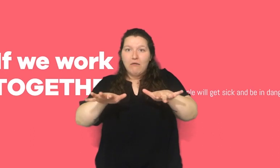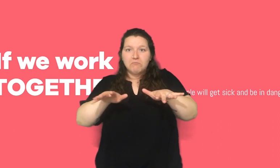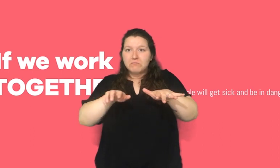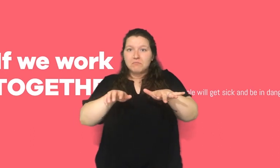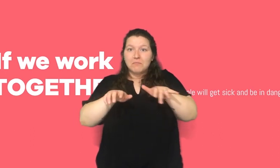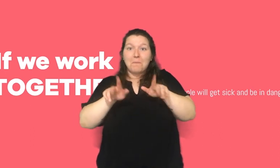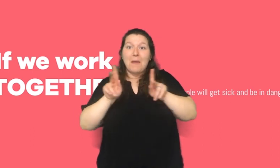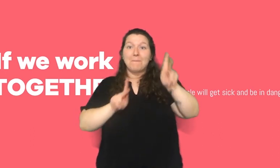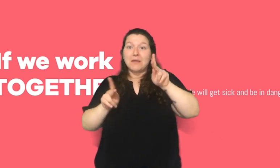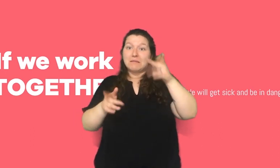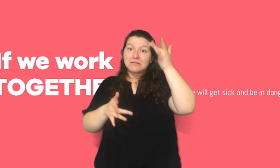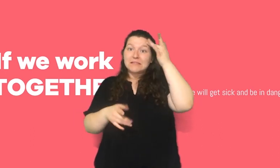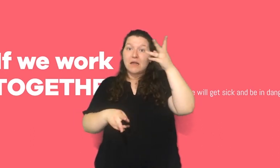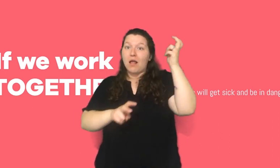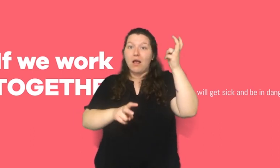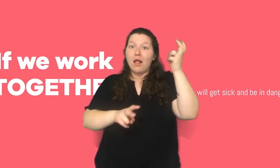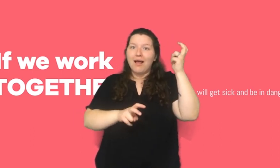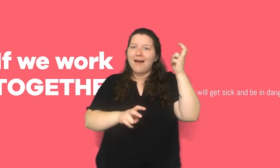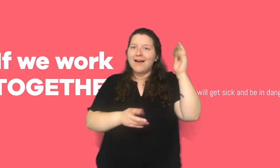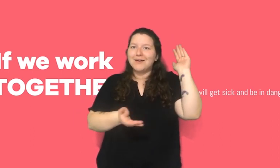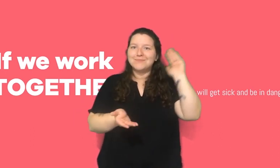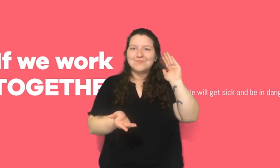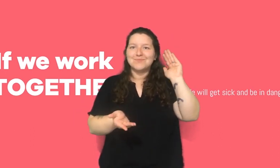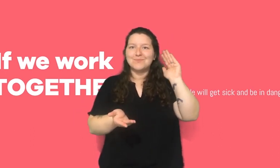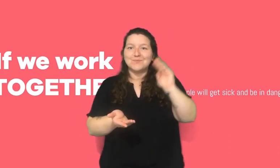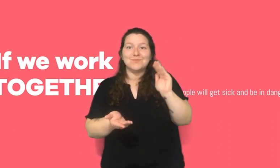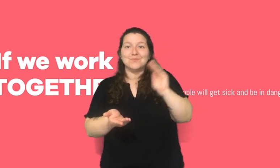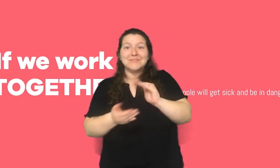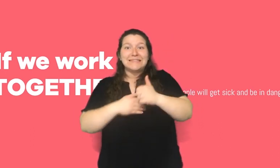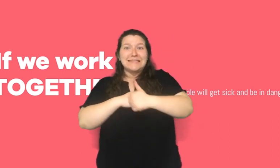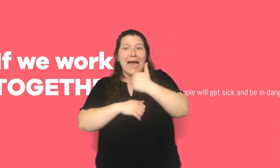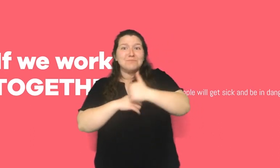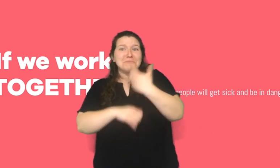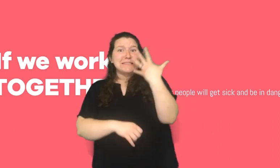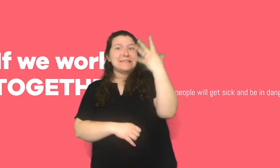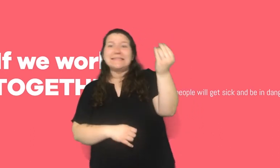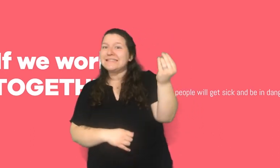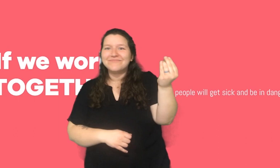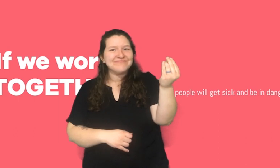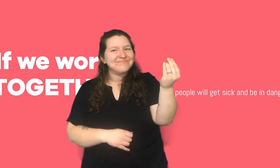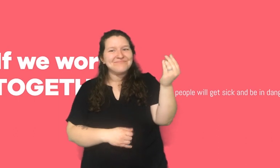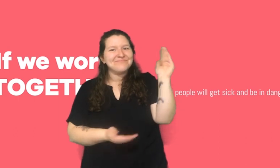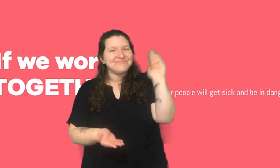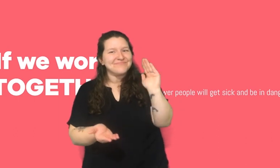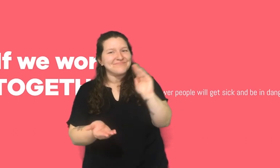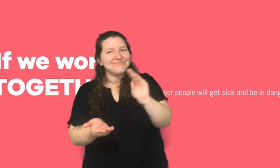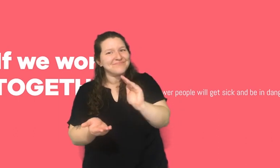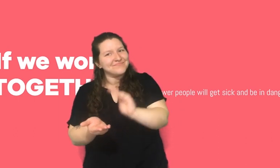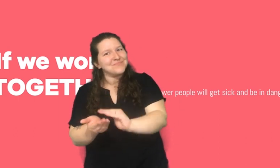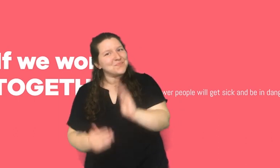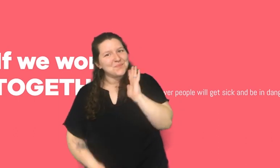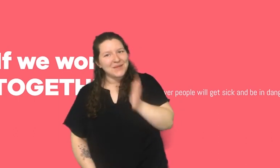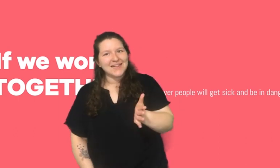fewer people will get sick and be in danger